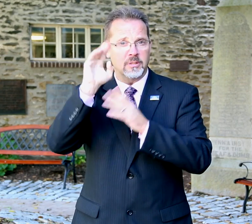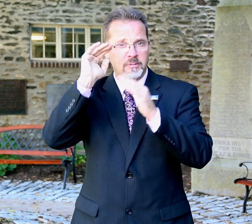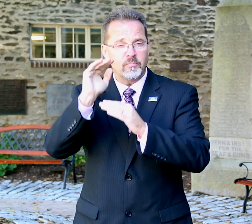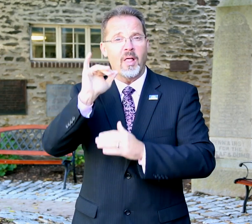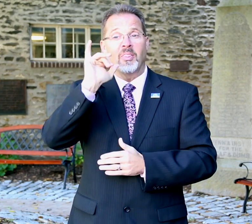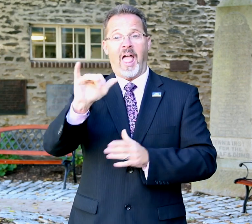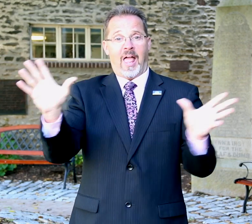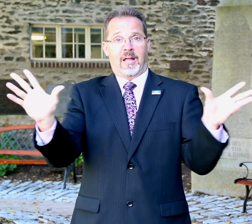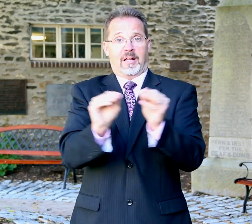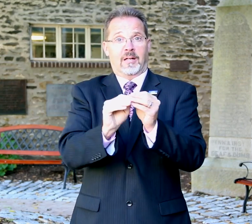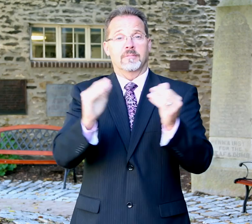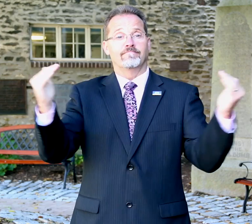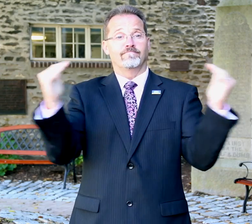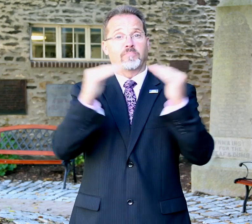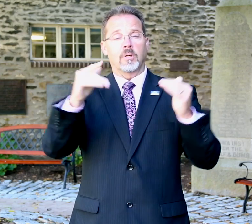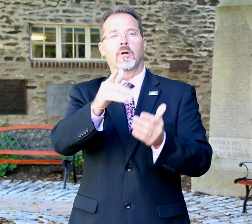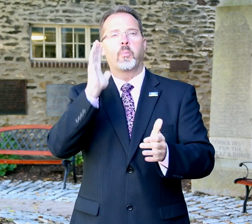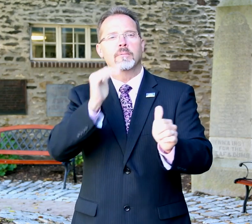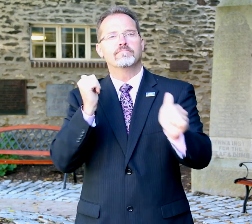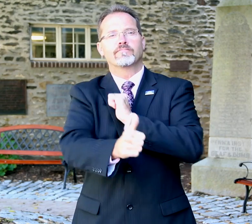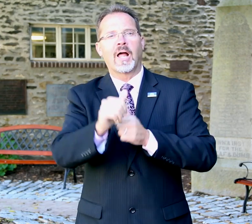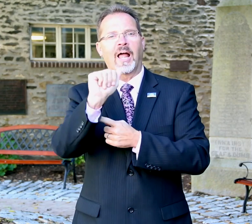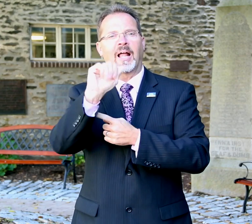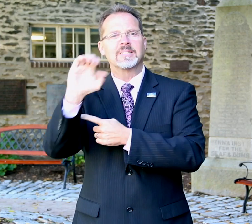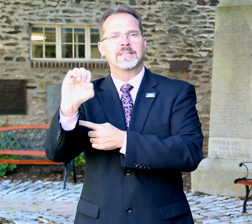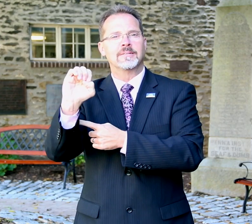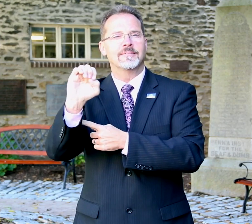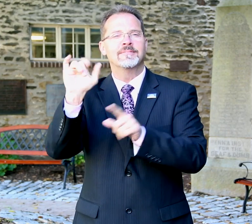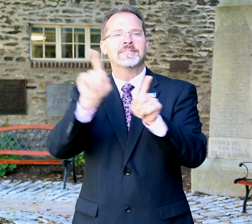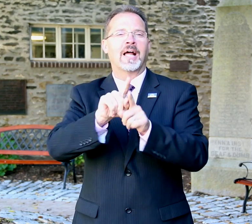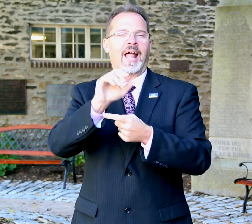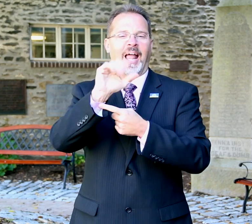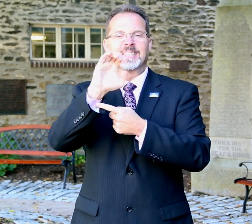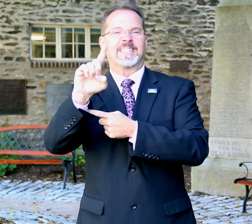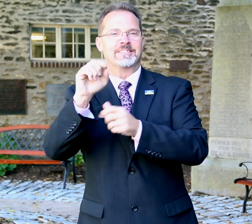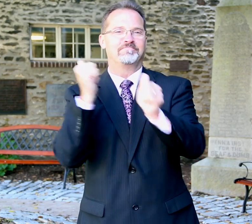That is ACE- you know, like "aced"